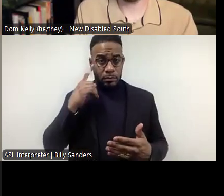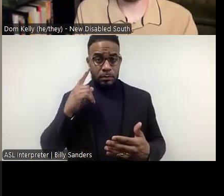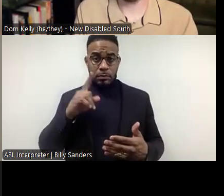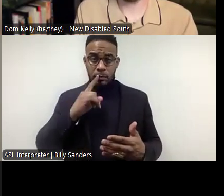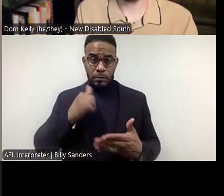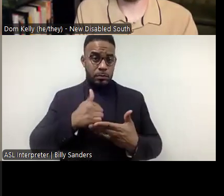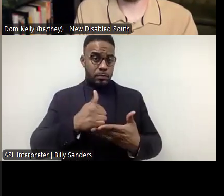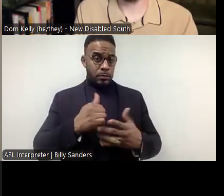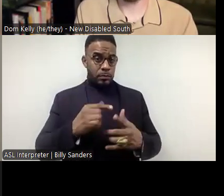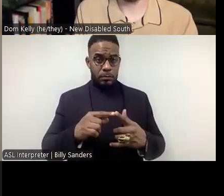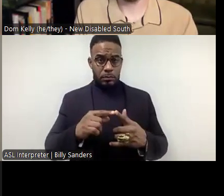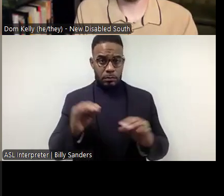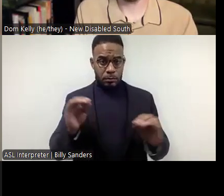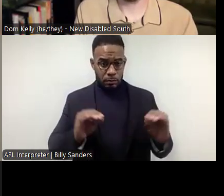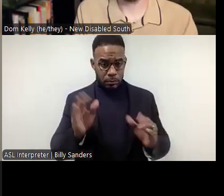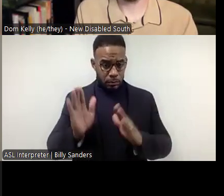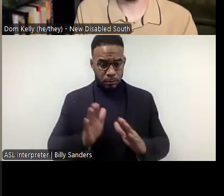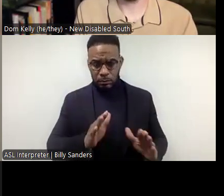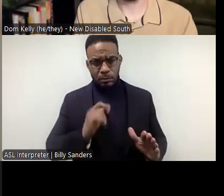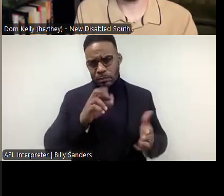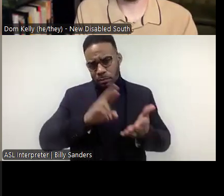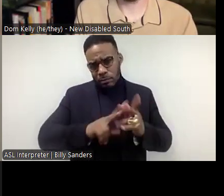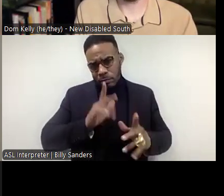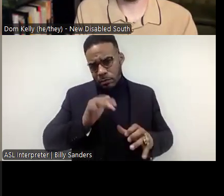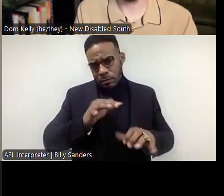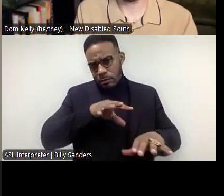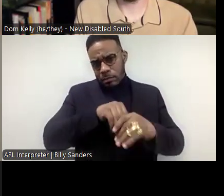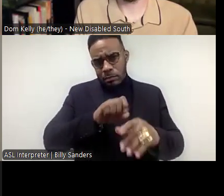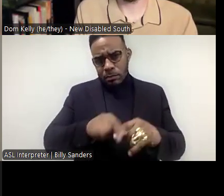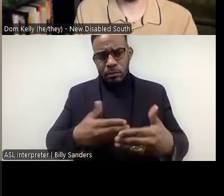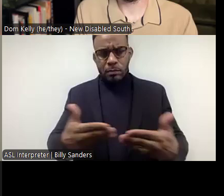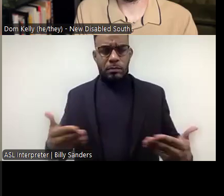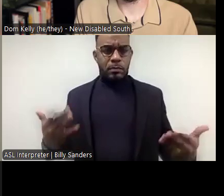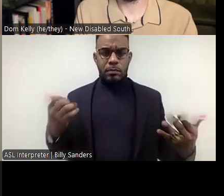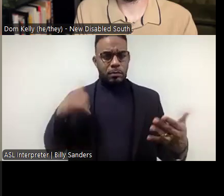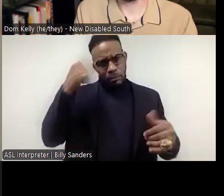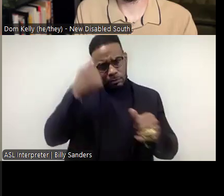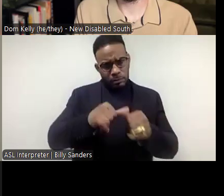kind of organizing to be done. And I think it's helpful to